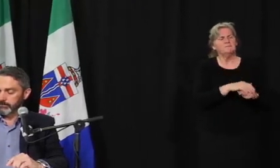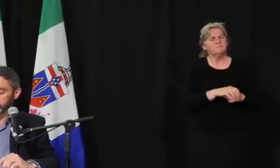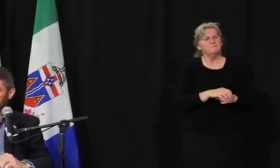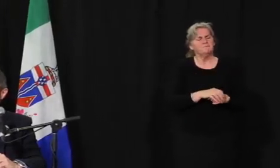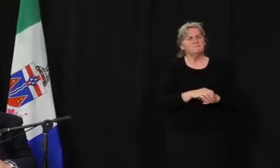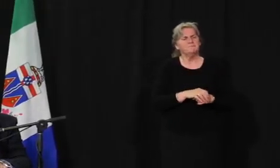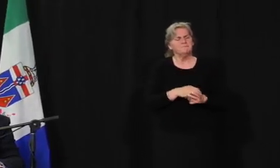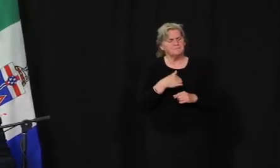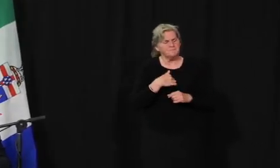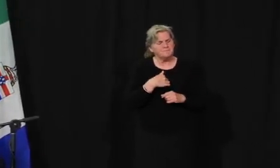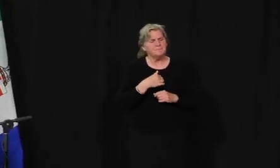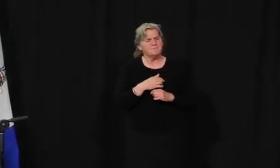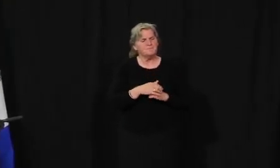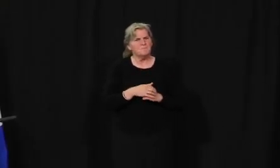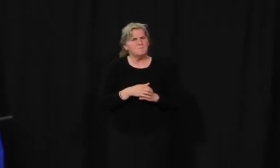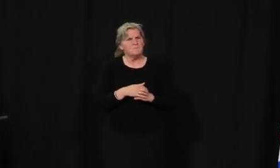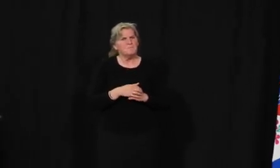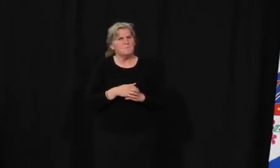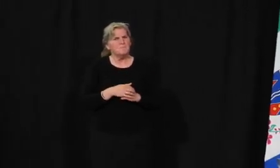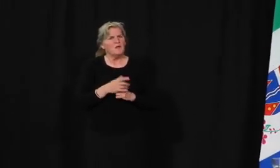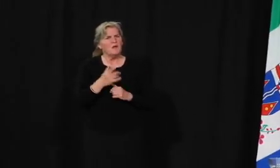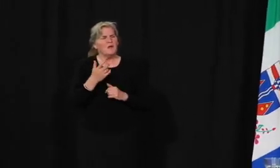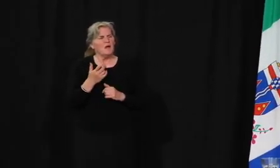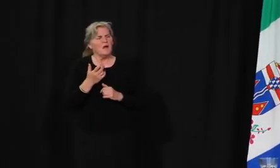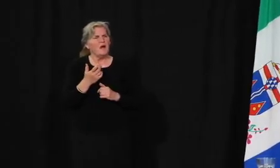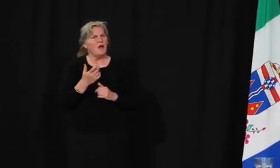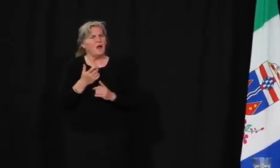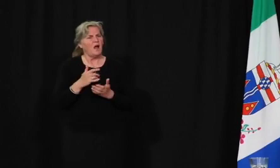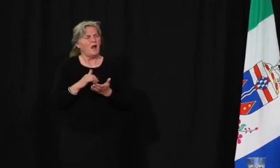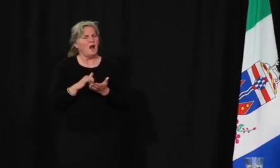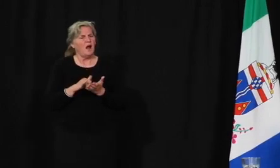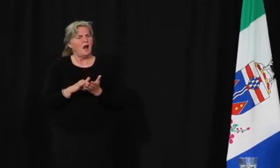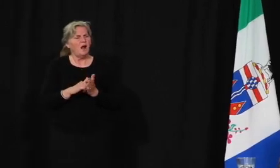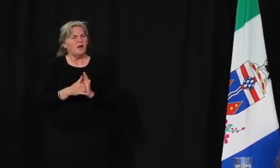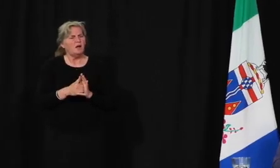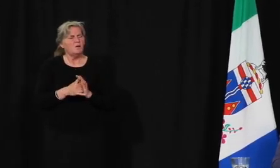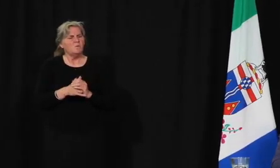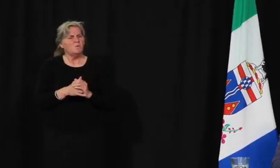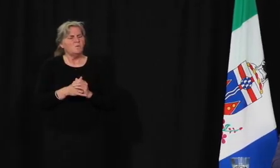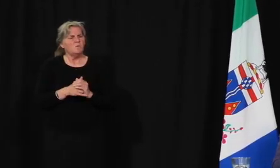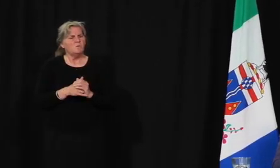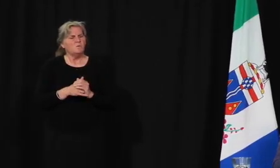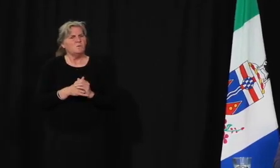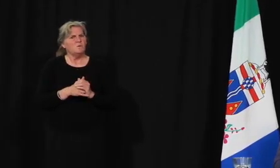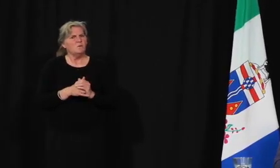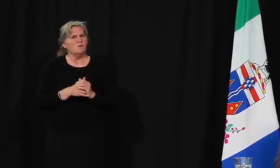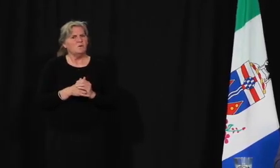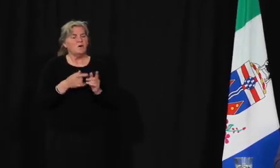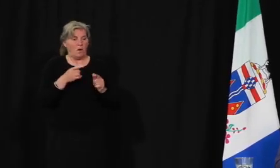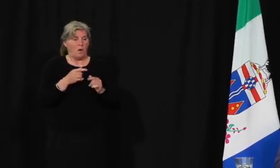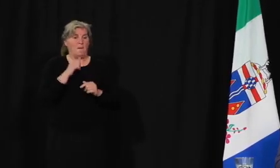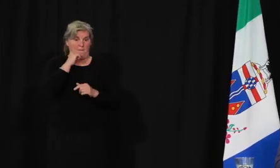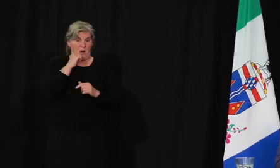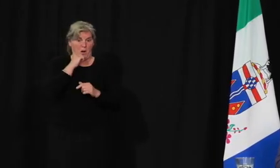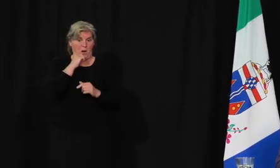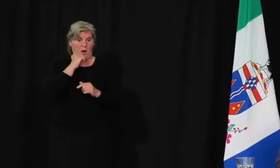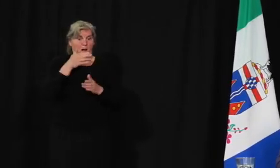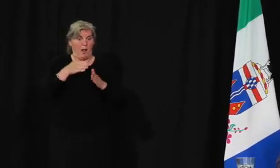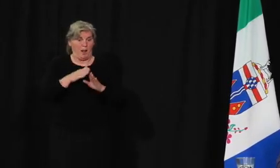I'm just interested in trying to figure out how you can square allowing bars to reopen next wek